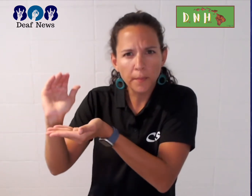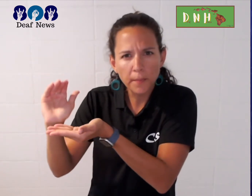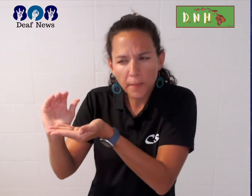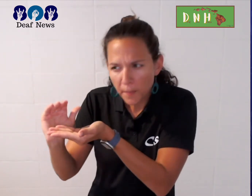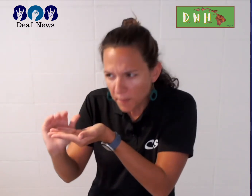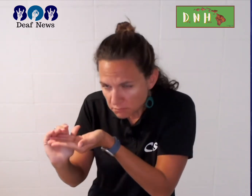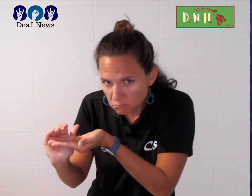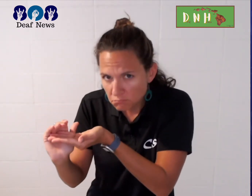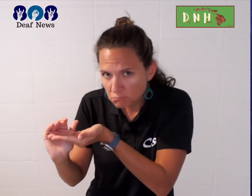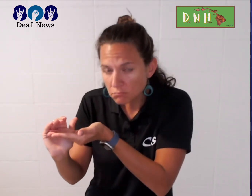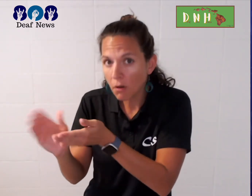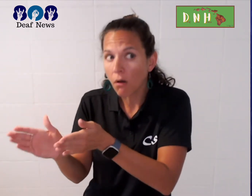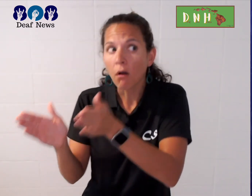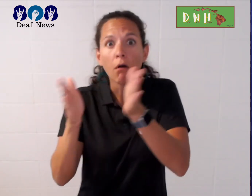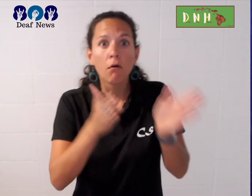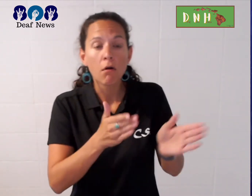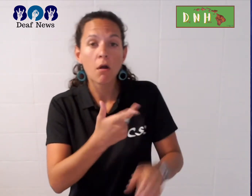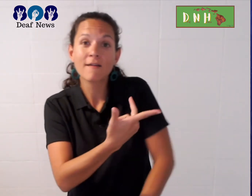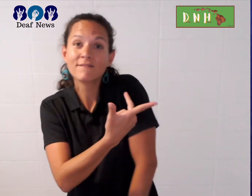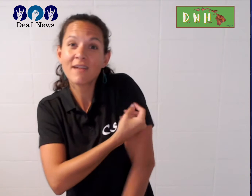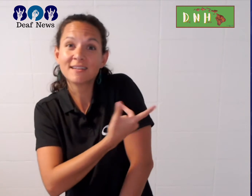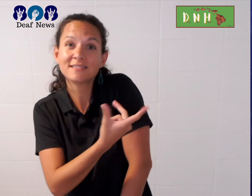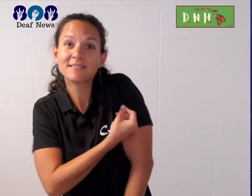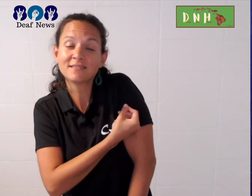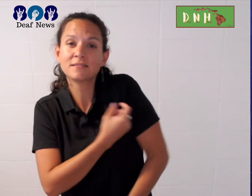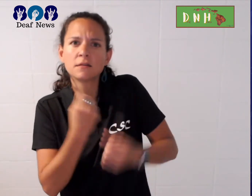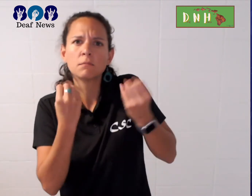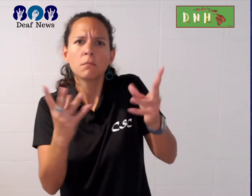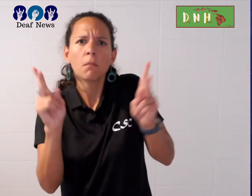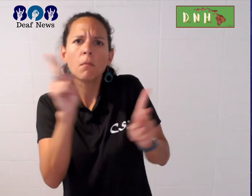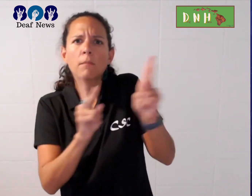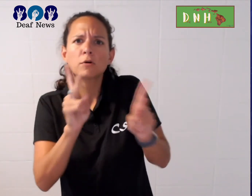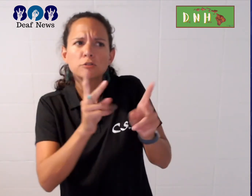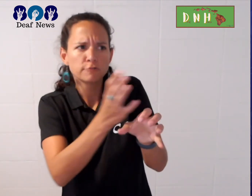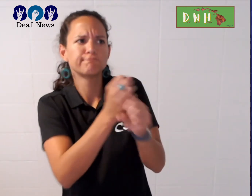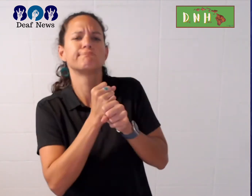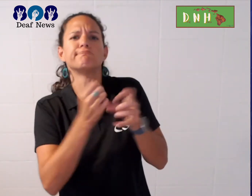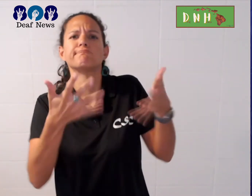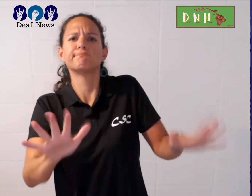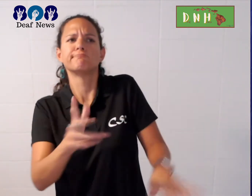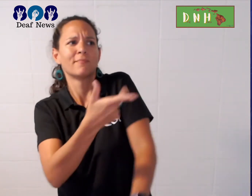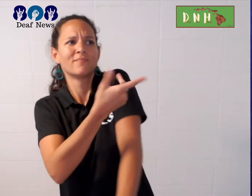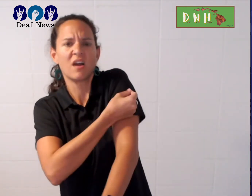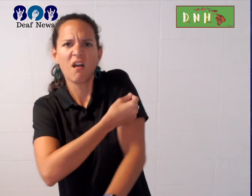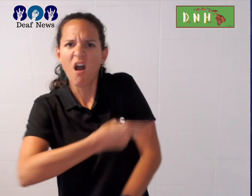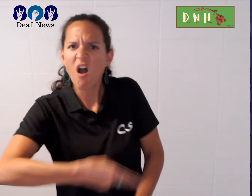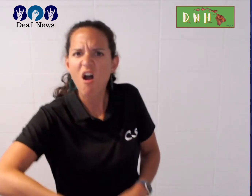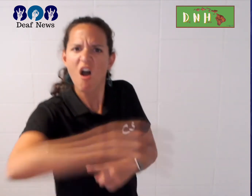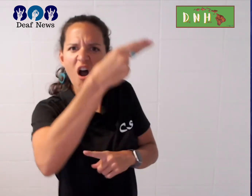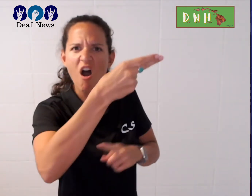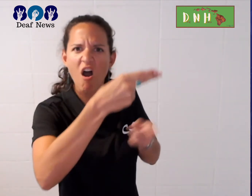At the same time, the number of vaccinations, people getting vaccinated, is high.